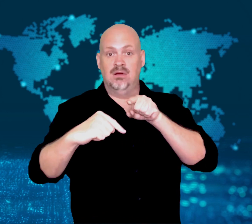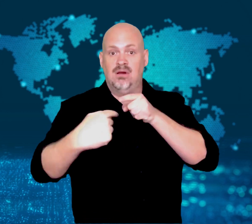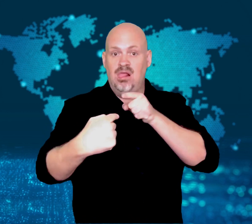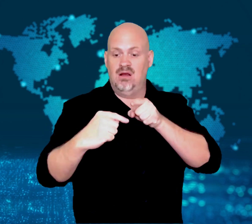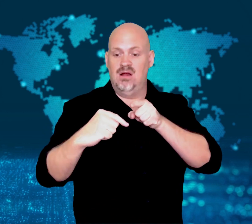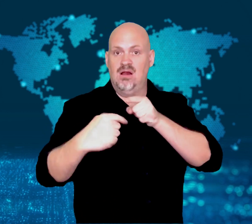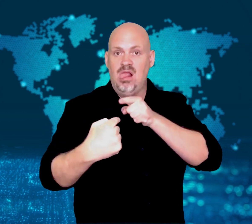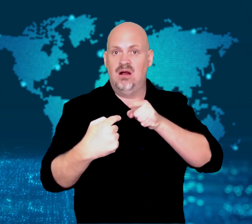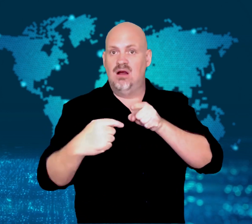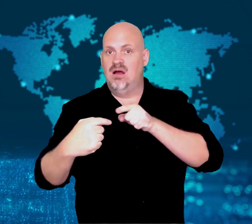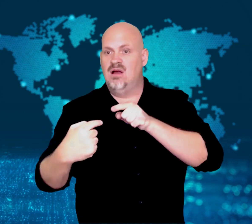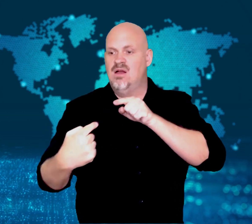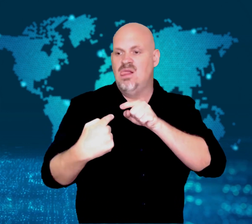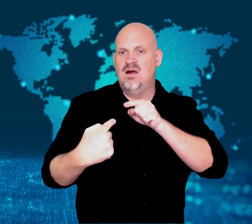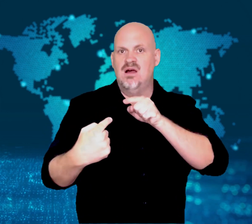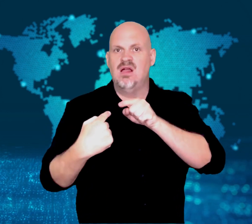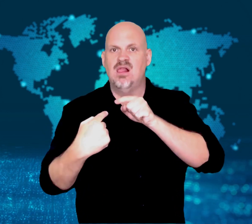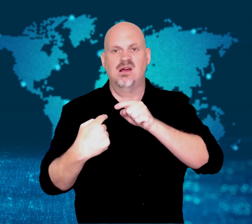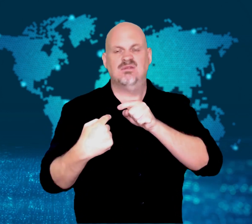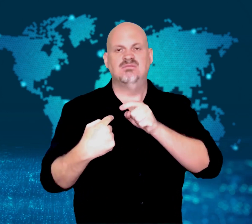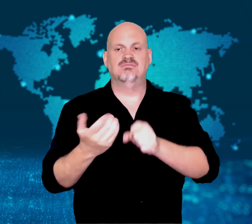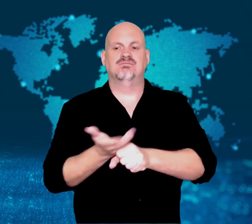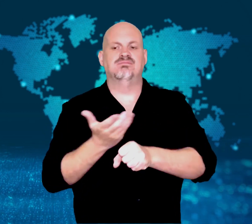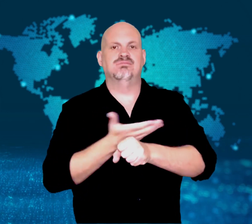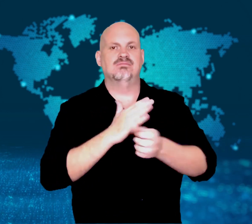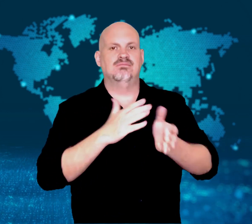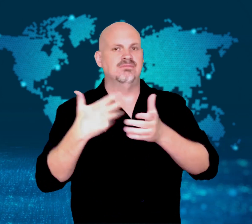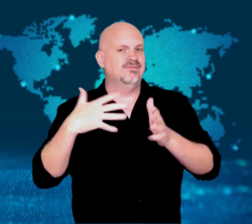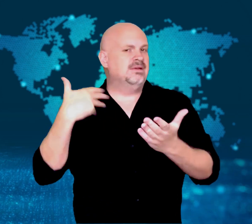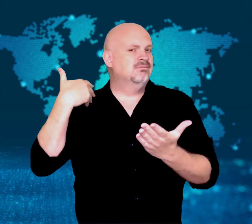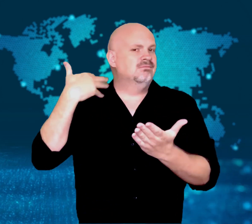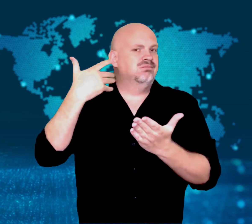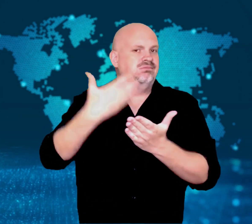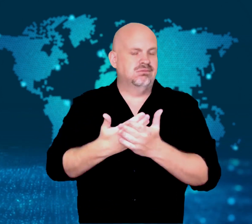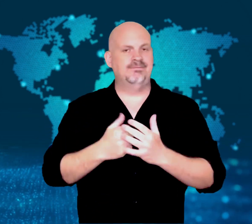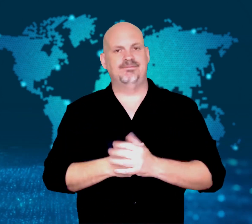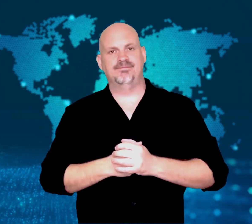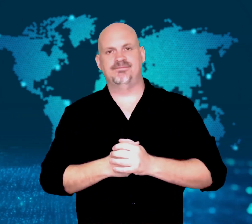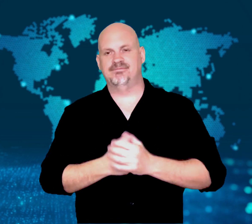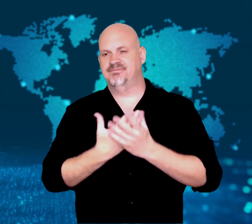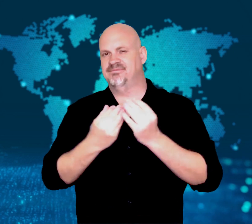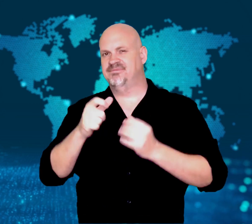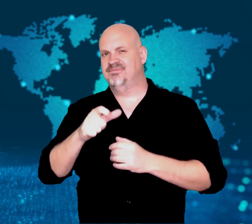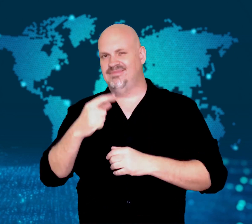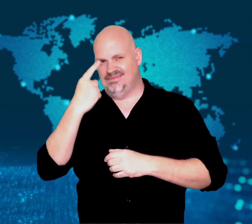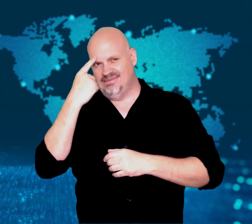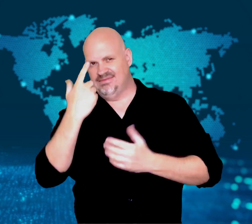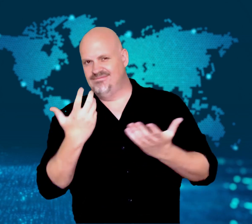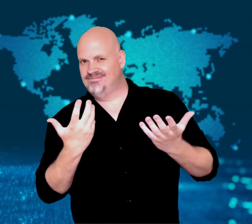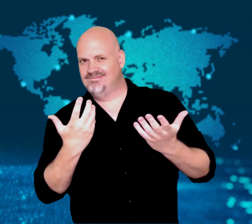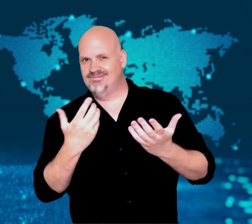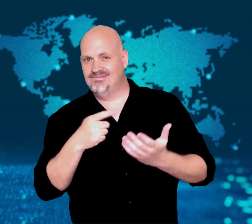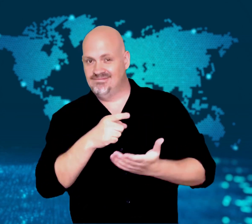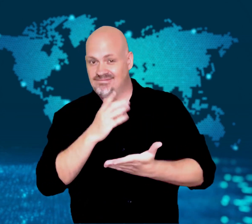or attempted deaths of others who opposed the regime,